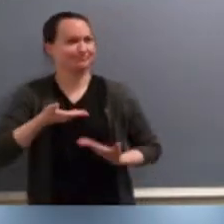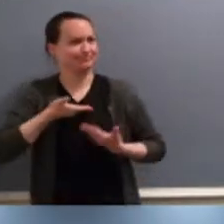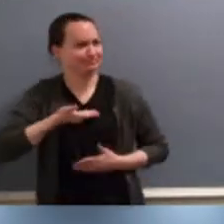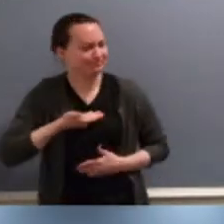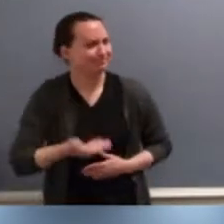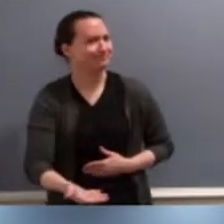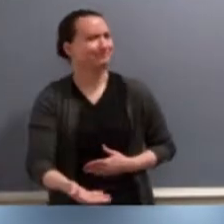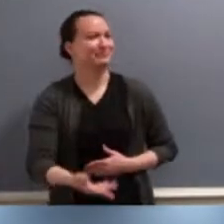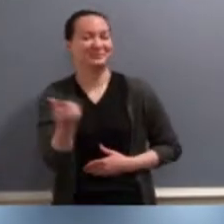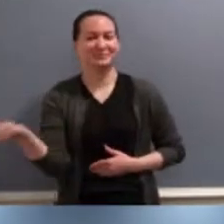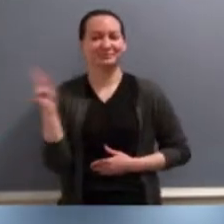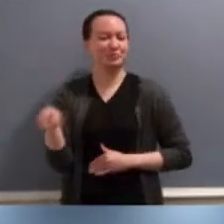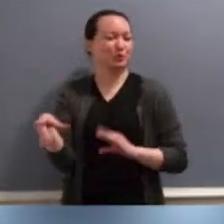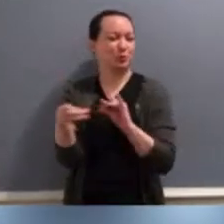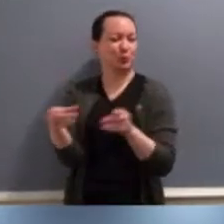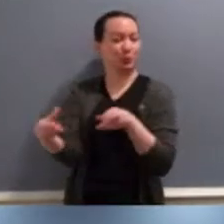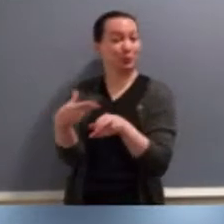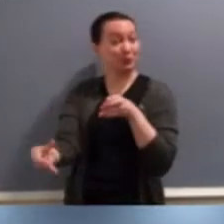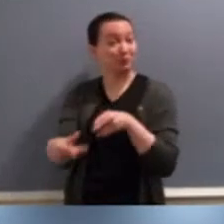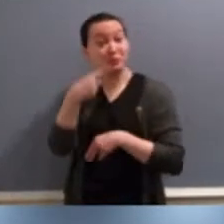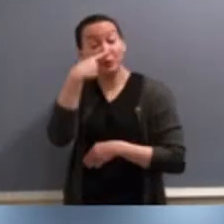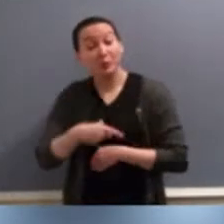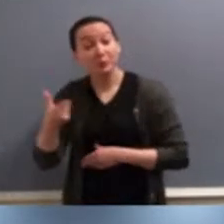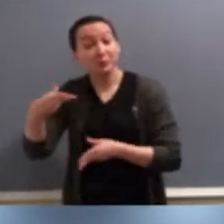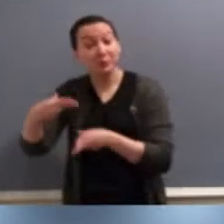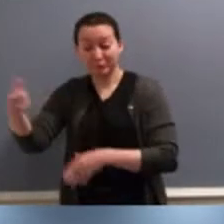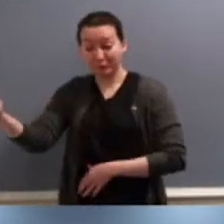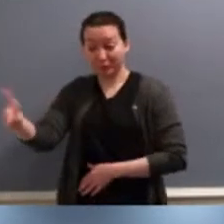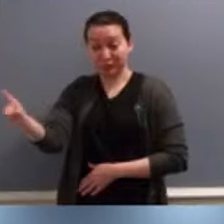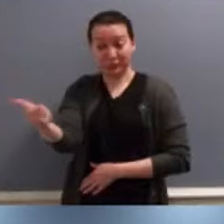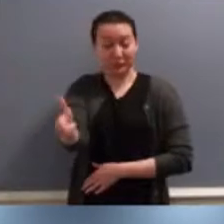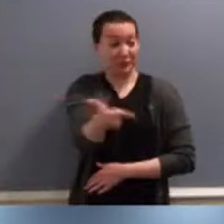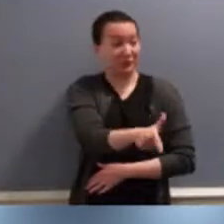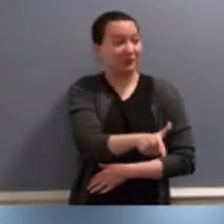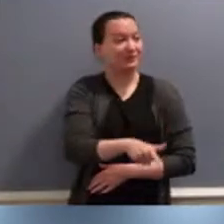to come up and say a few words but if you could introduce yourselves from the ds first that would